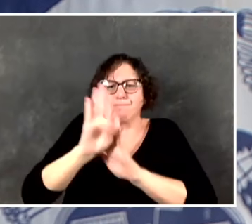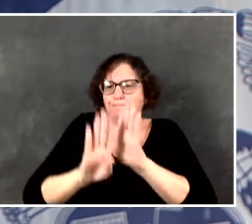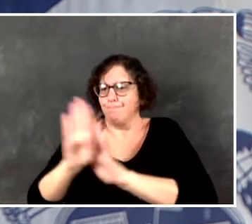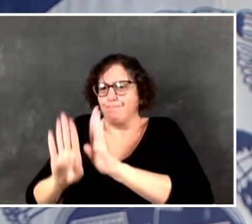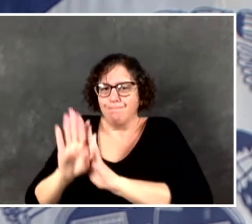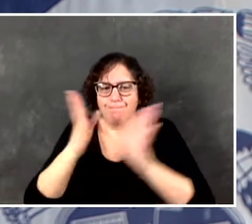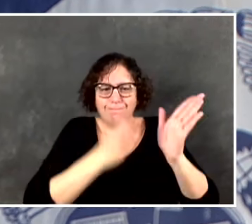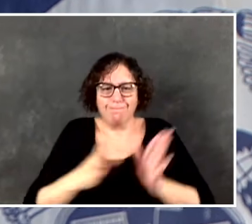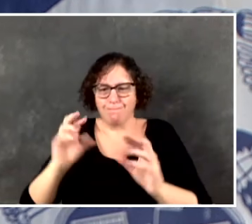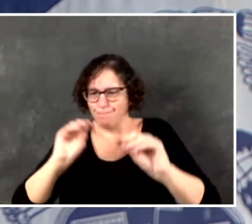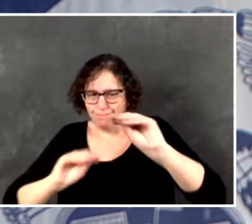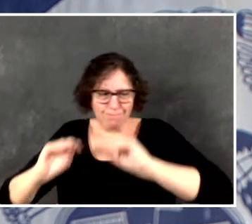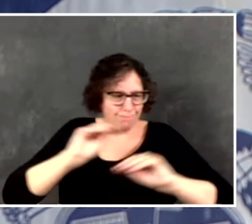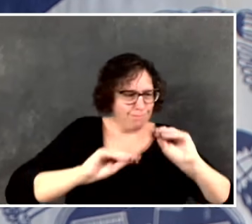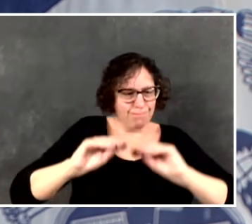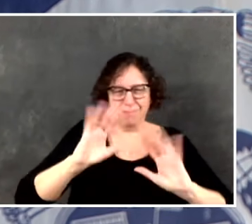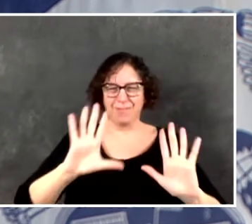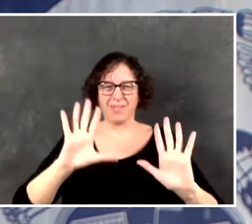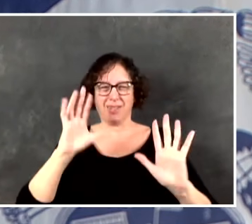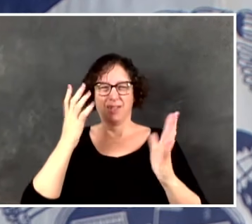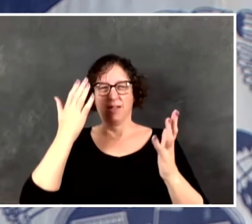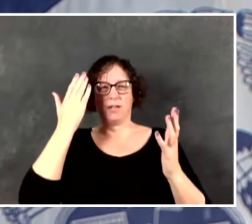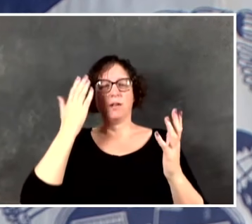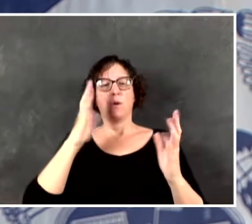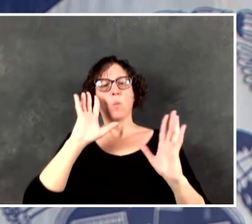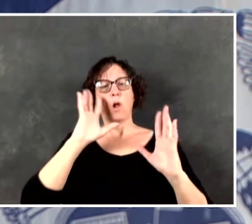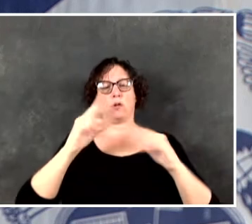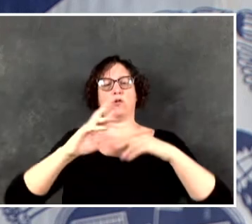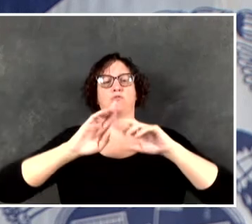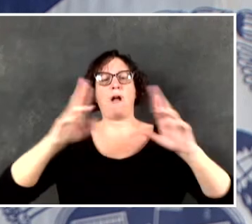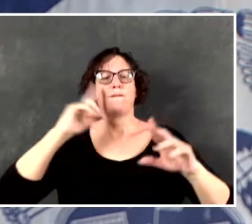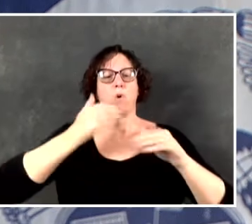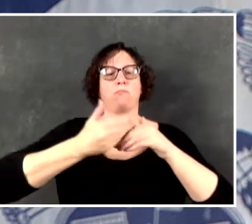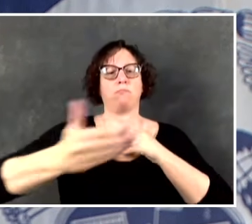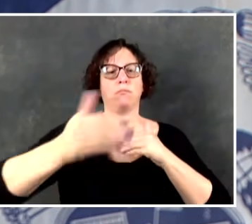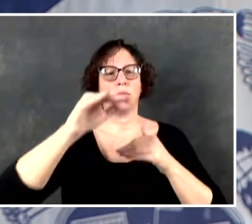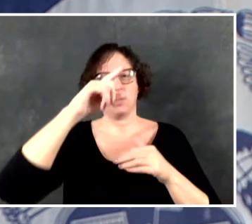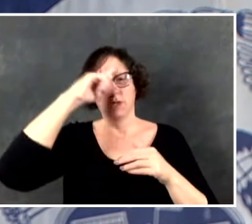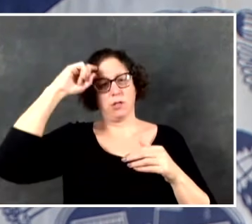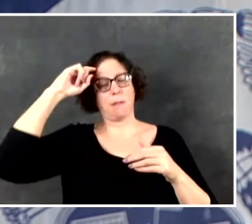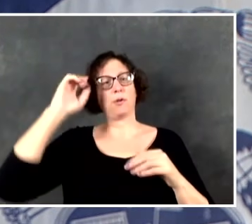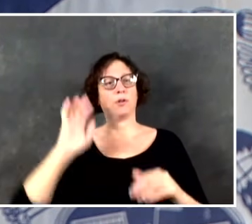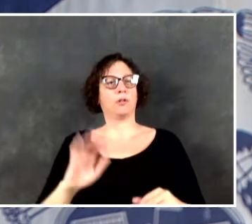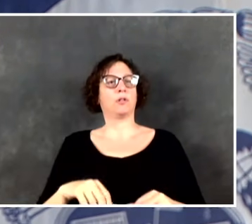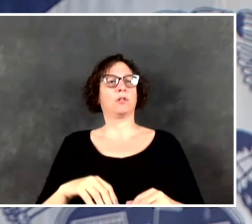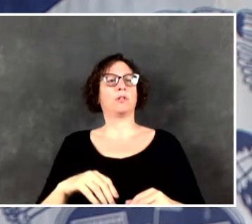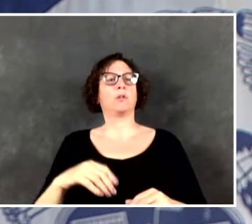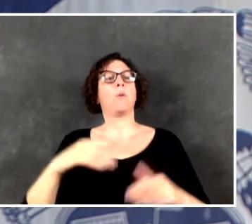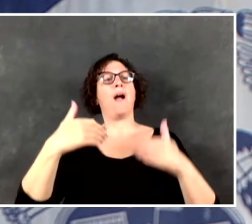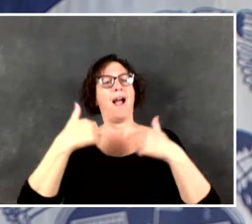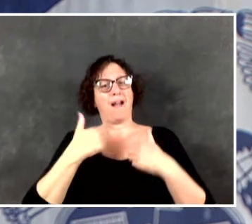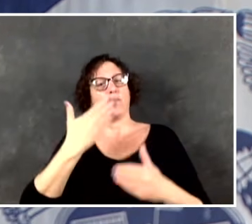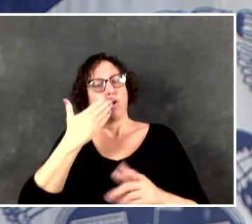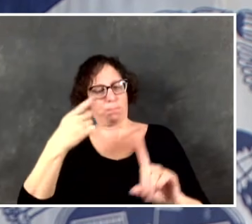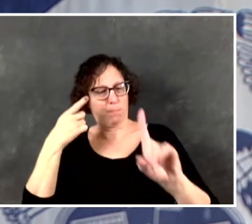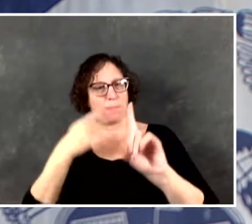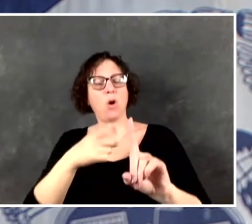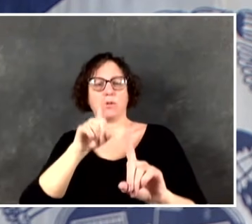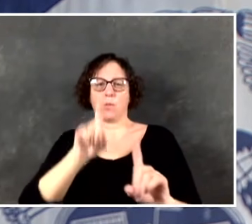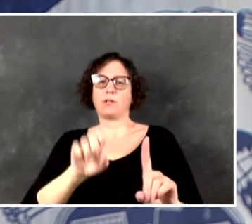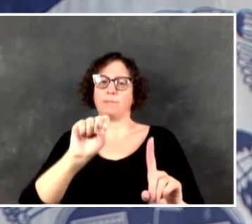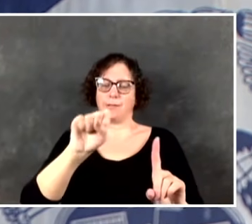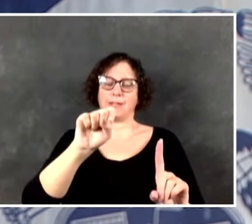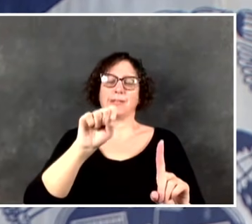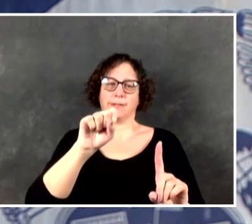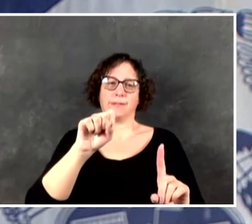COUPLE OF WEEKS.